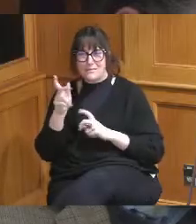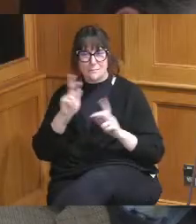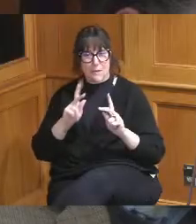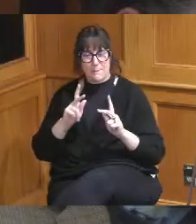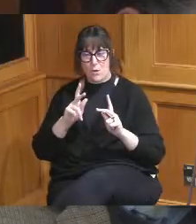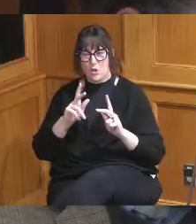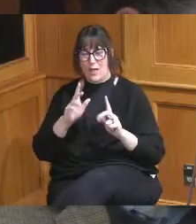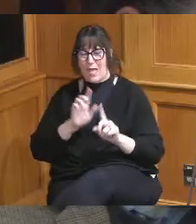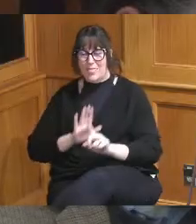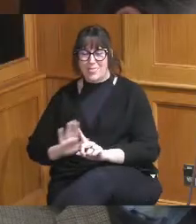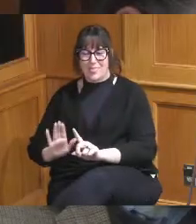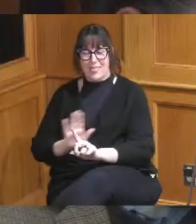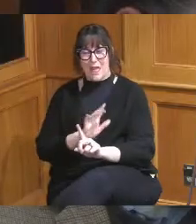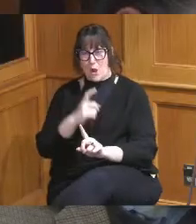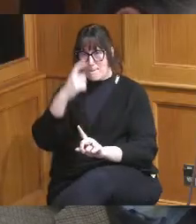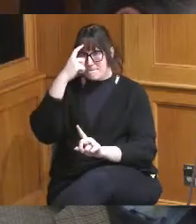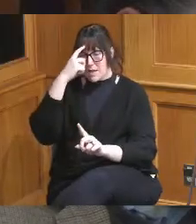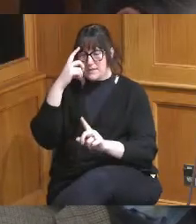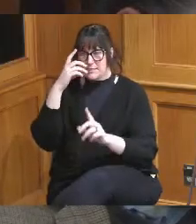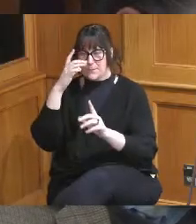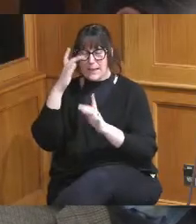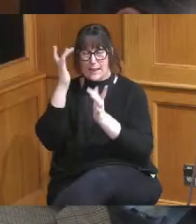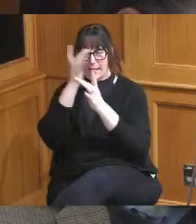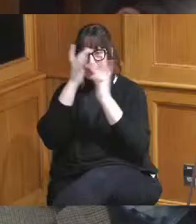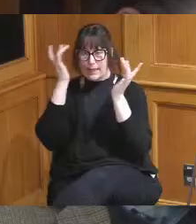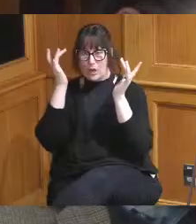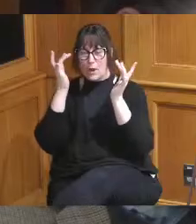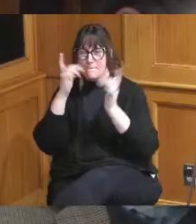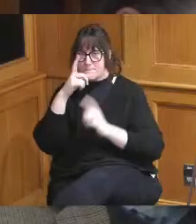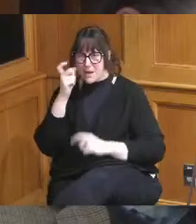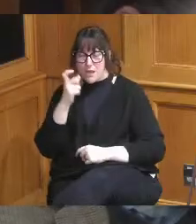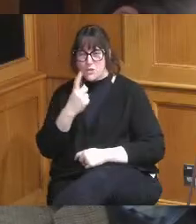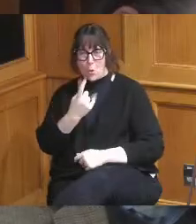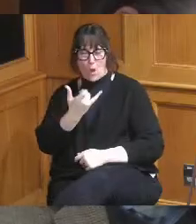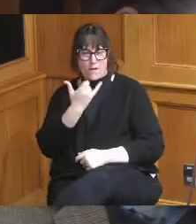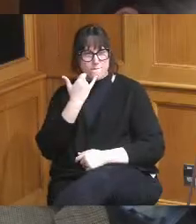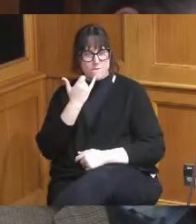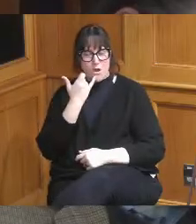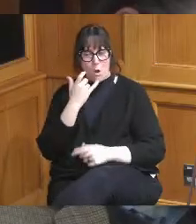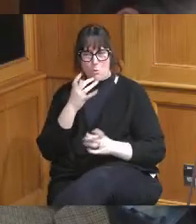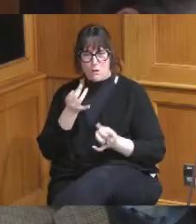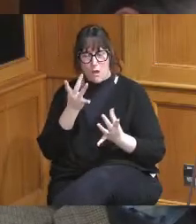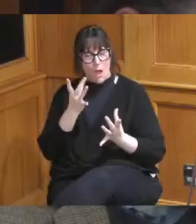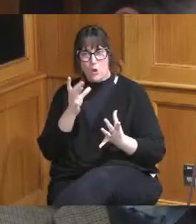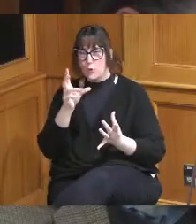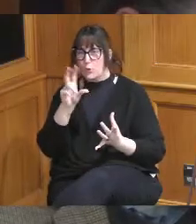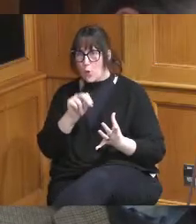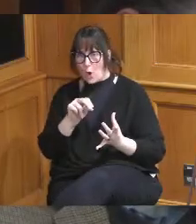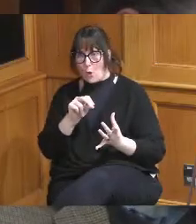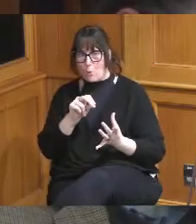deal with because they don't deal with just one phone call you know it's a lot and it's a lot I